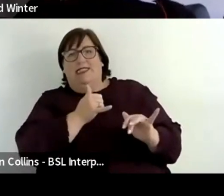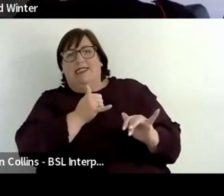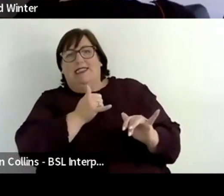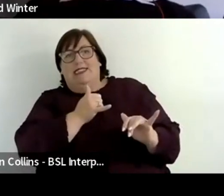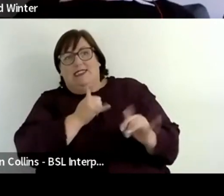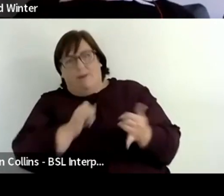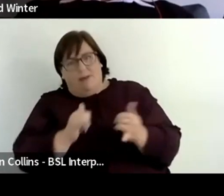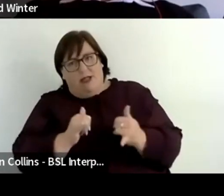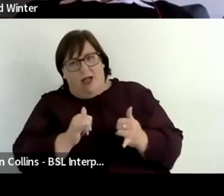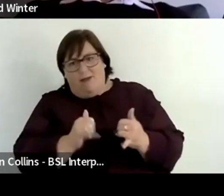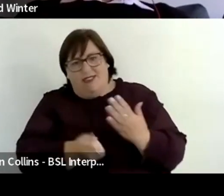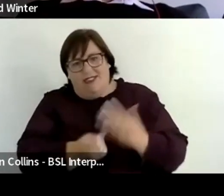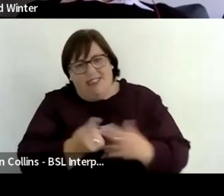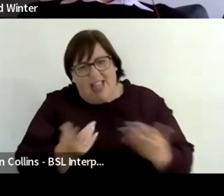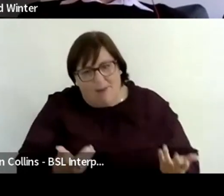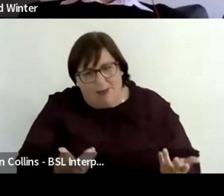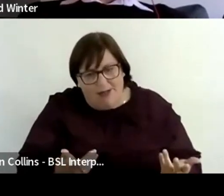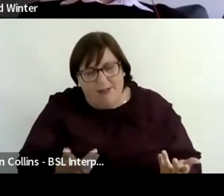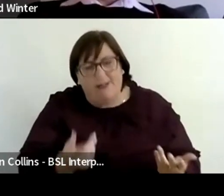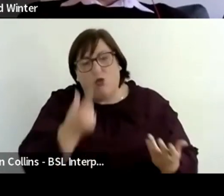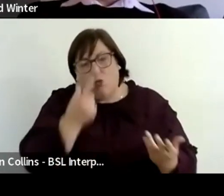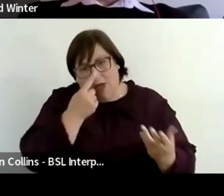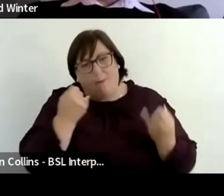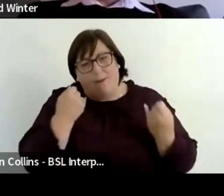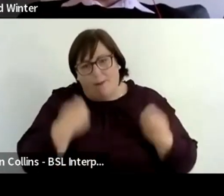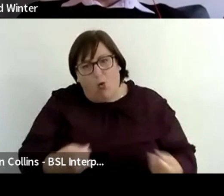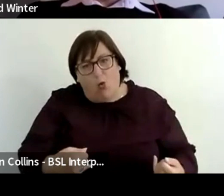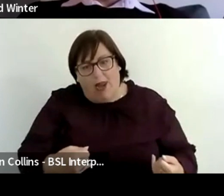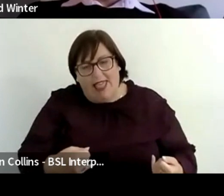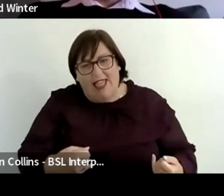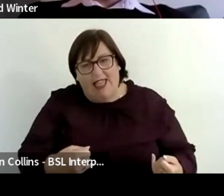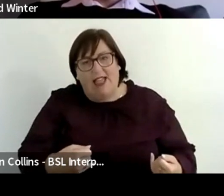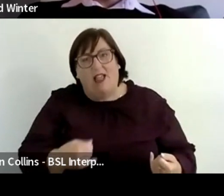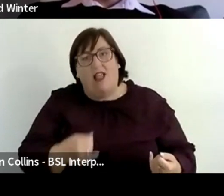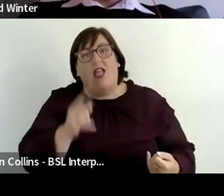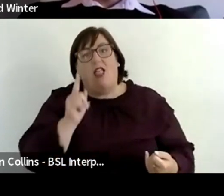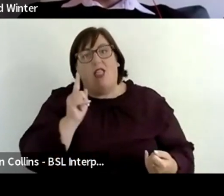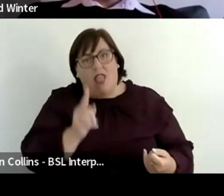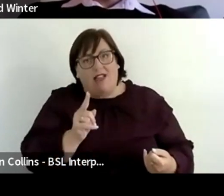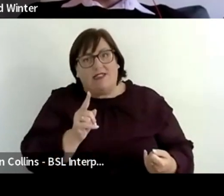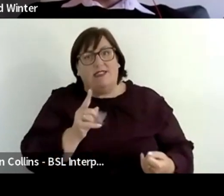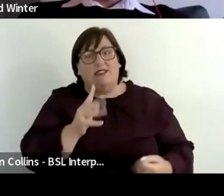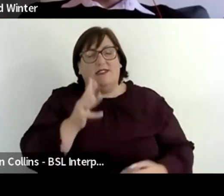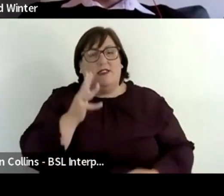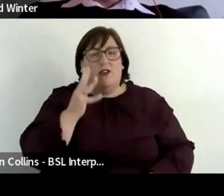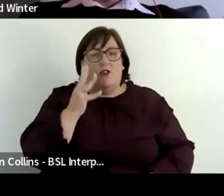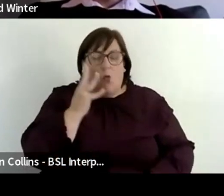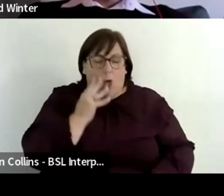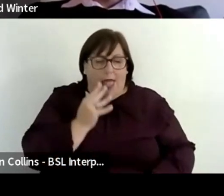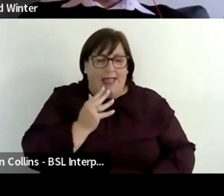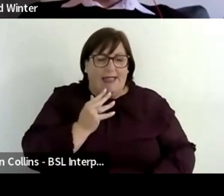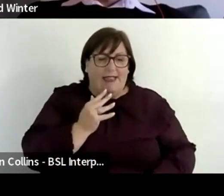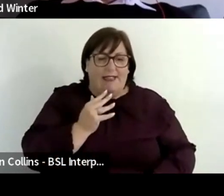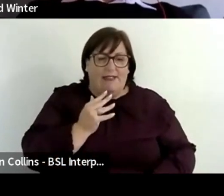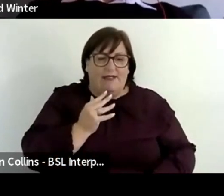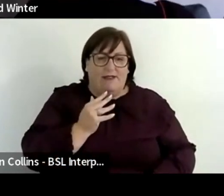doesn't happen, you can be poorly, sometimes you can be stressed and critically ill in hospital.